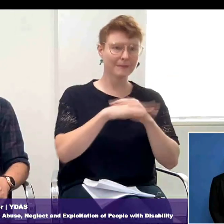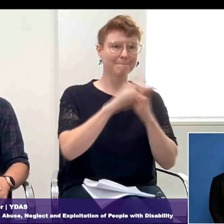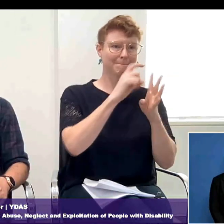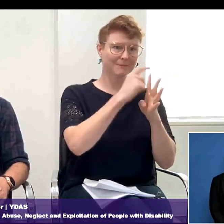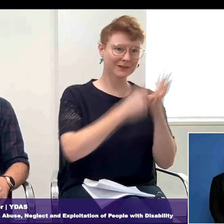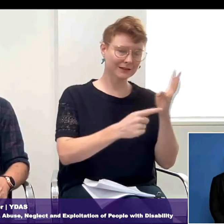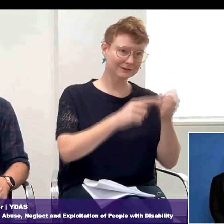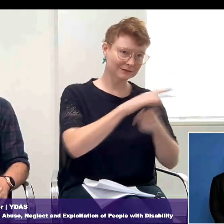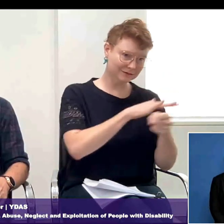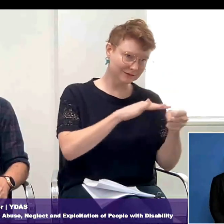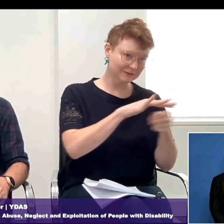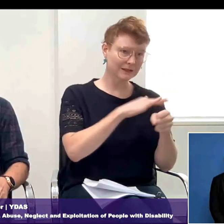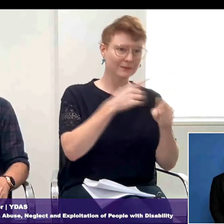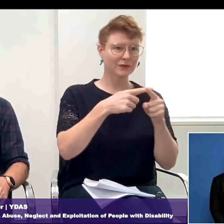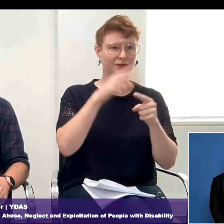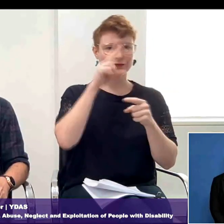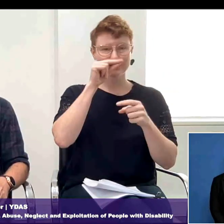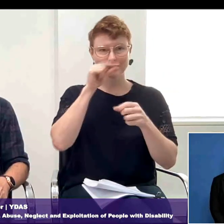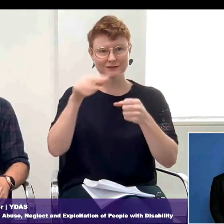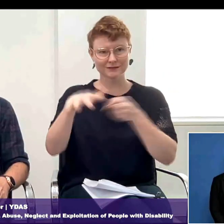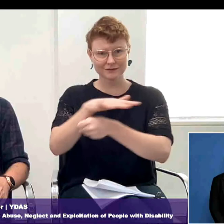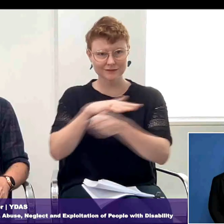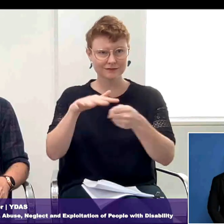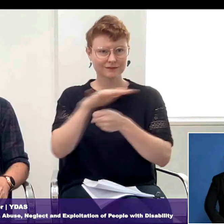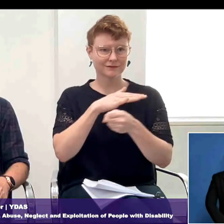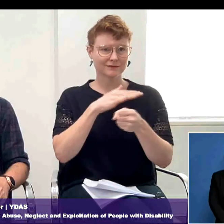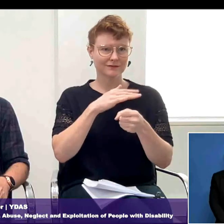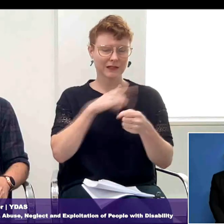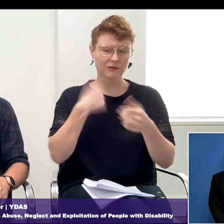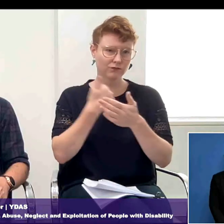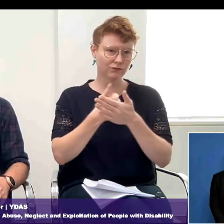sector, and that is both the disability sector as well as the youth sector.